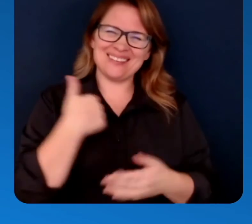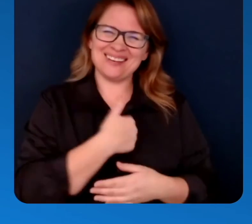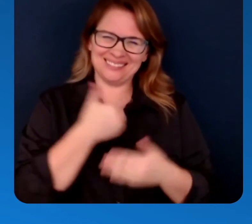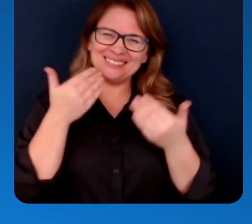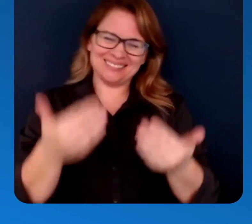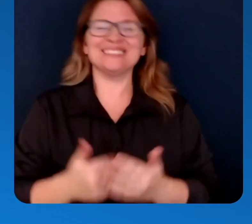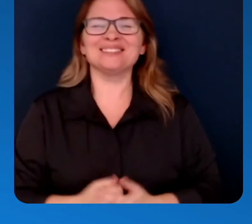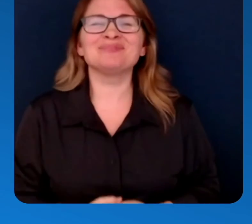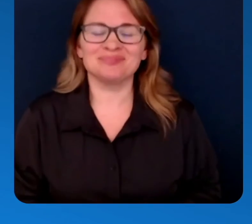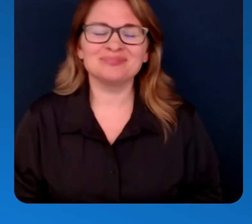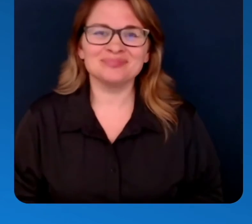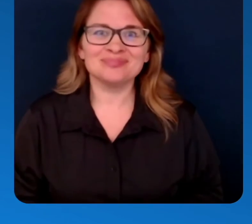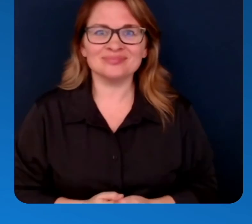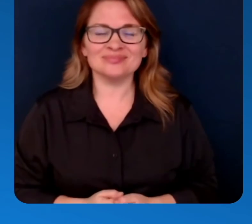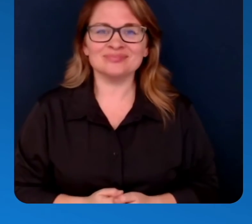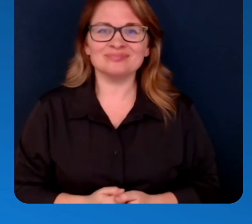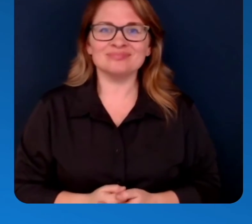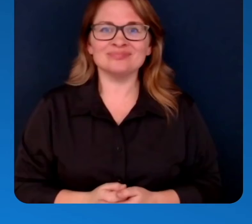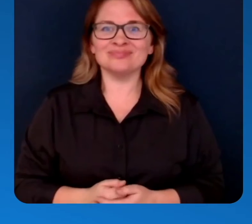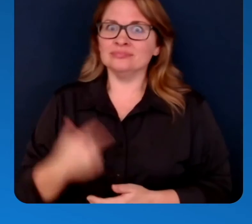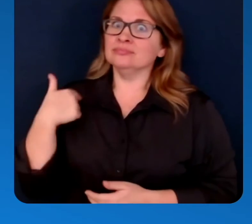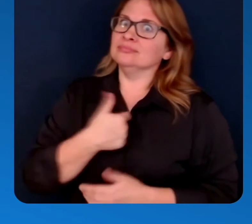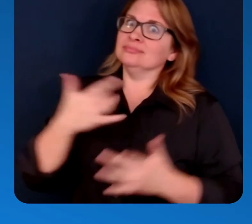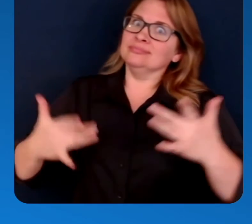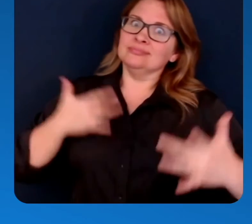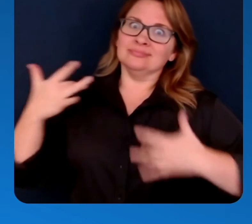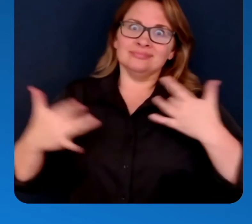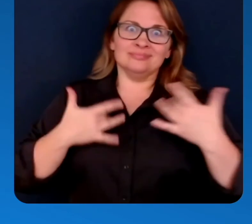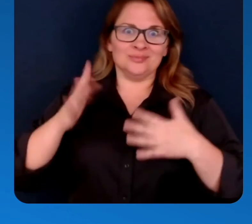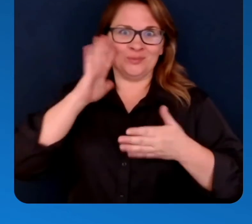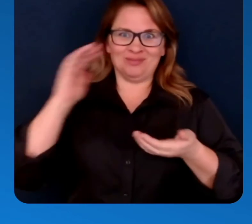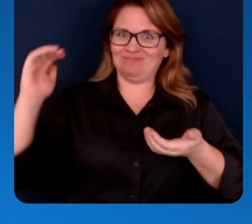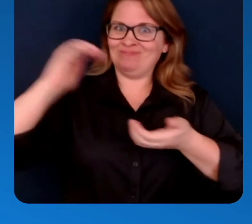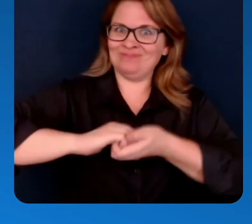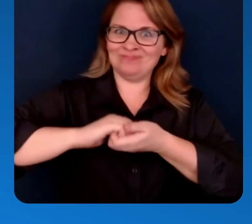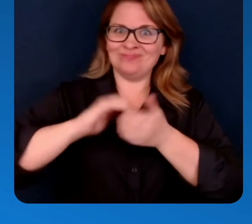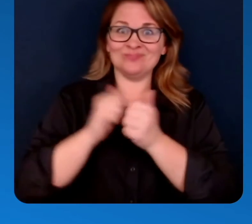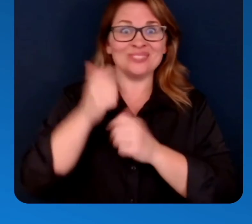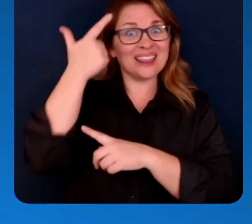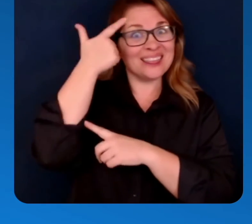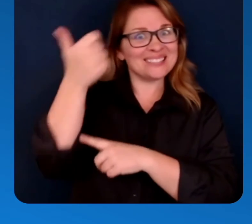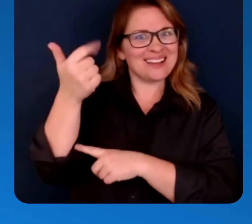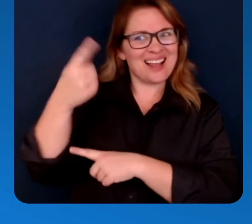about the criminal legal system and the process of participating in it.